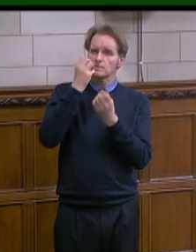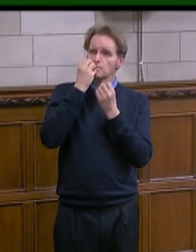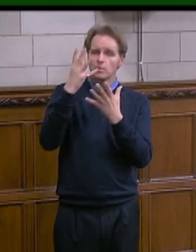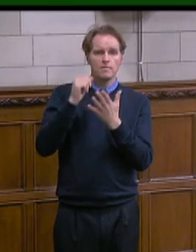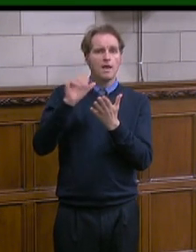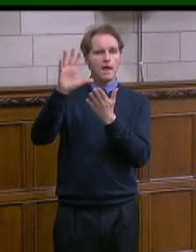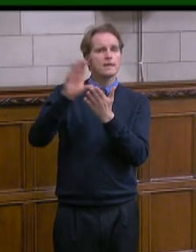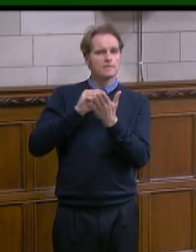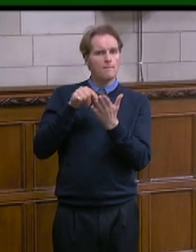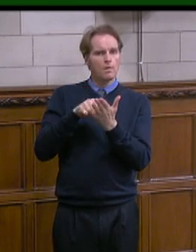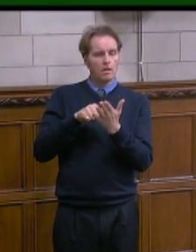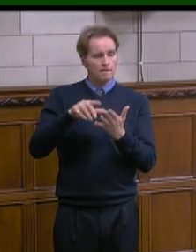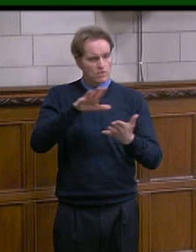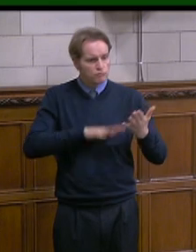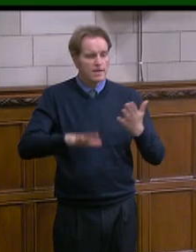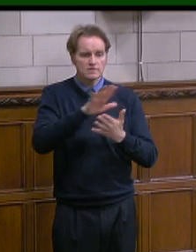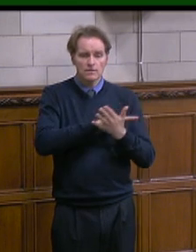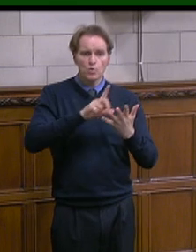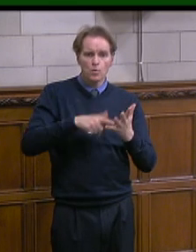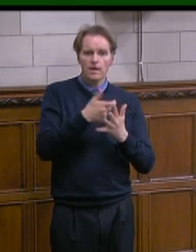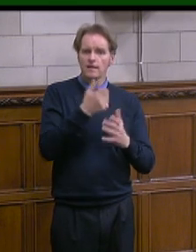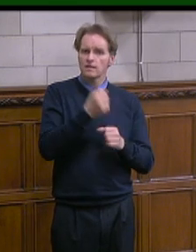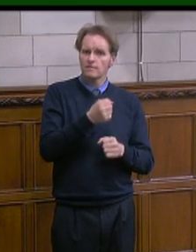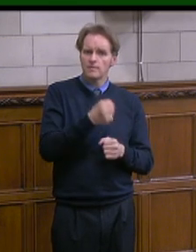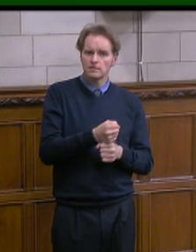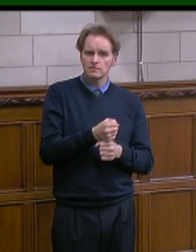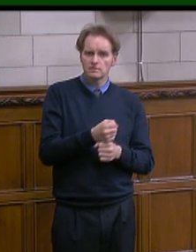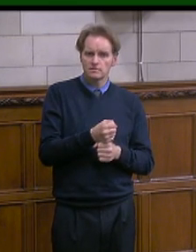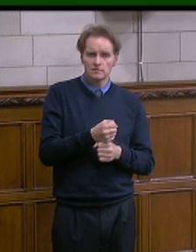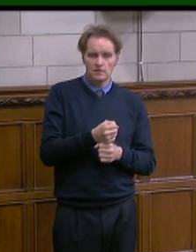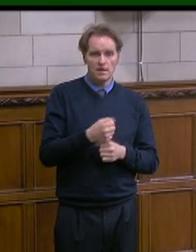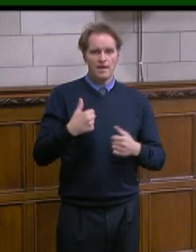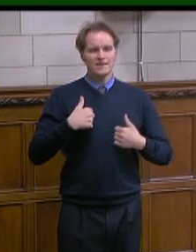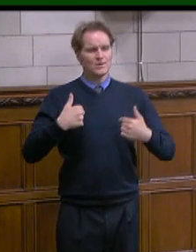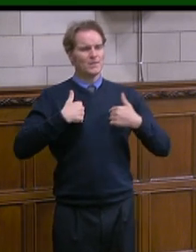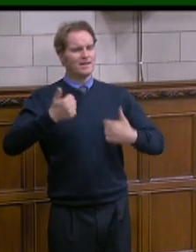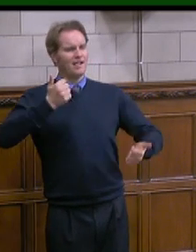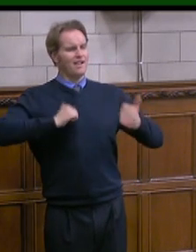We are not gloating about that, or feeling smug.